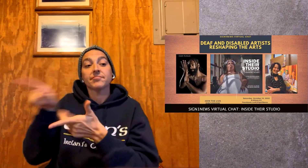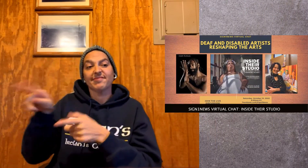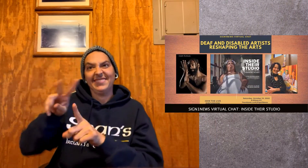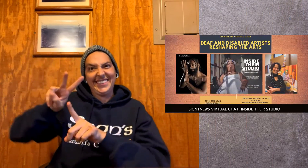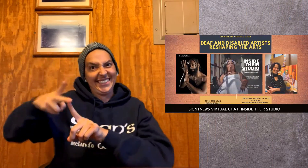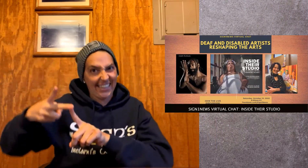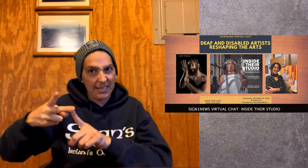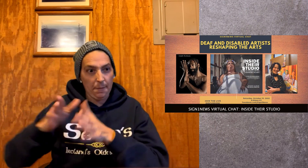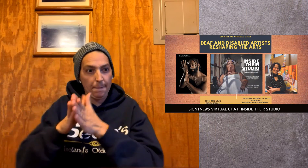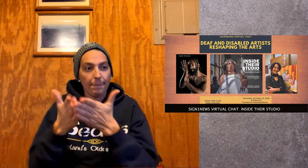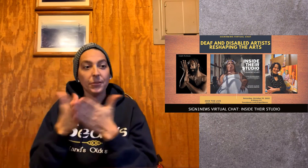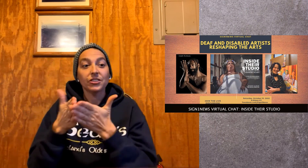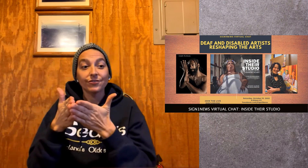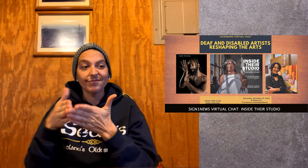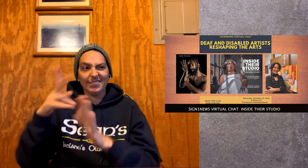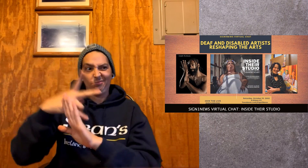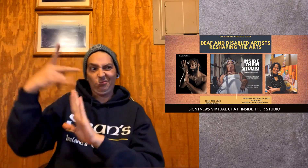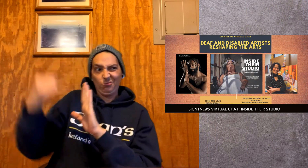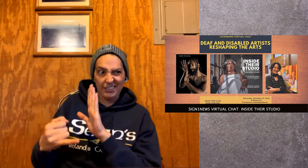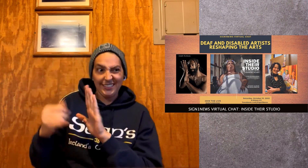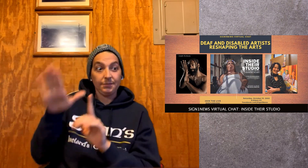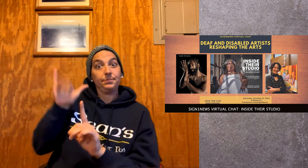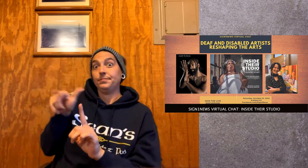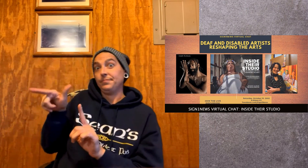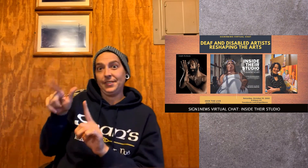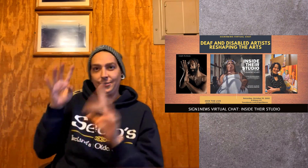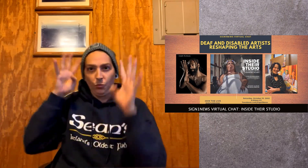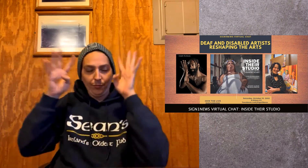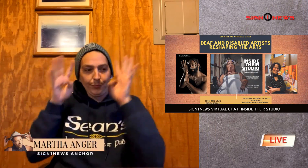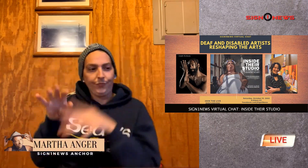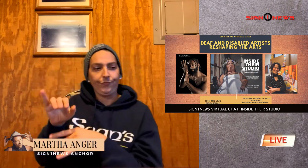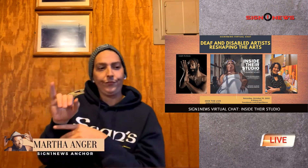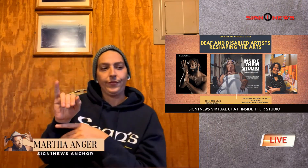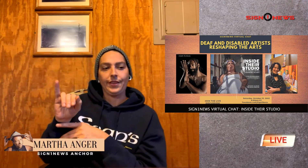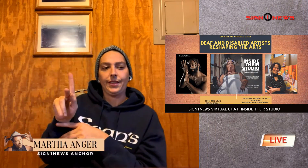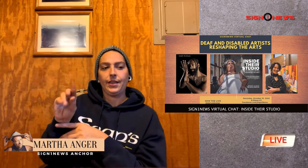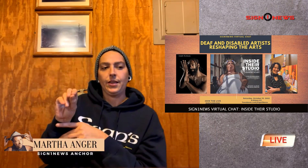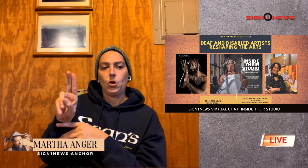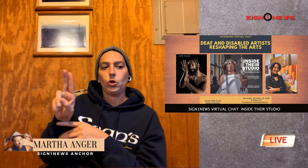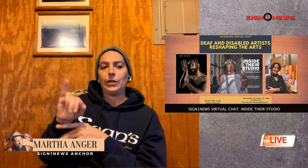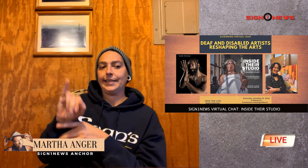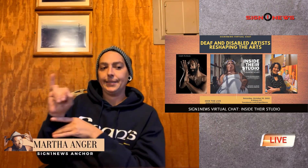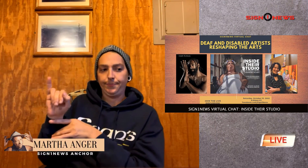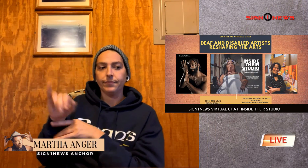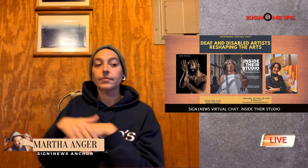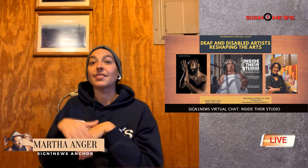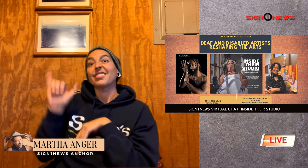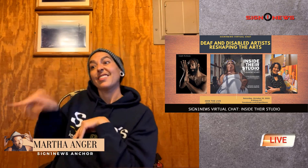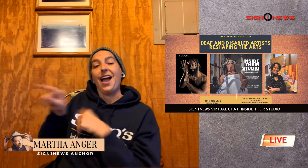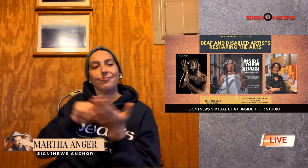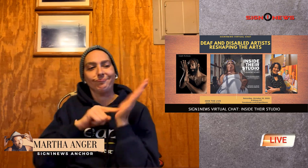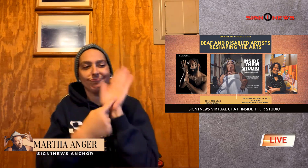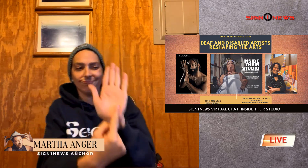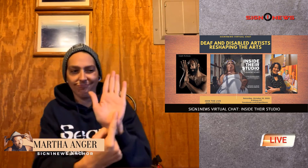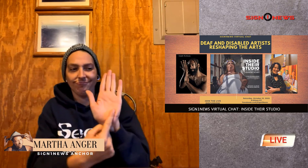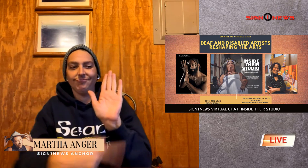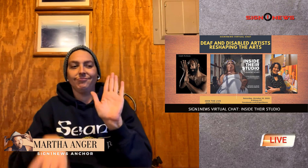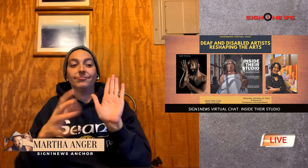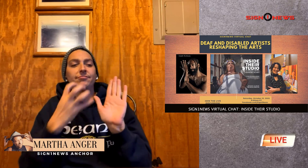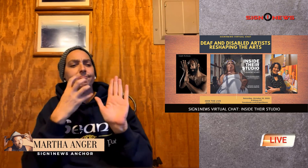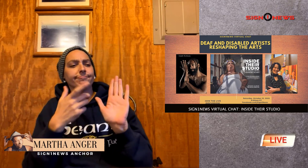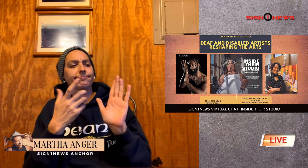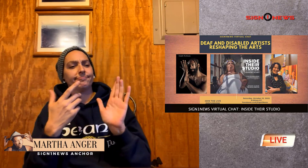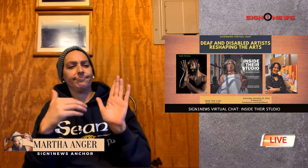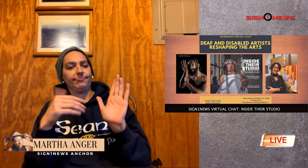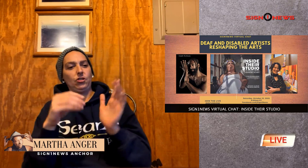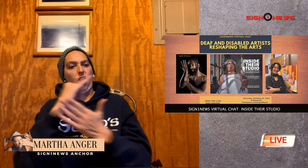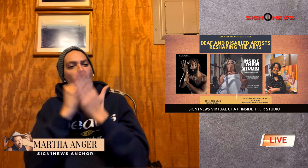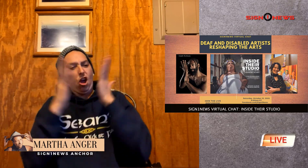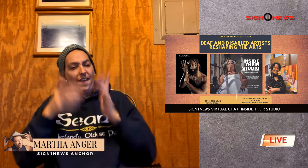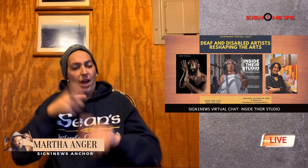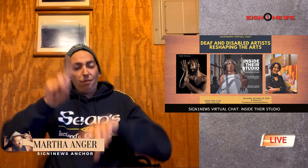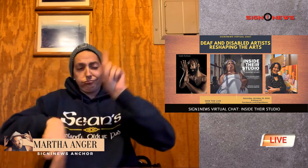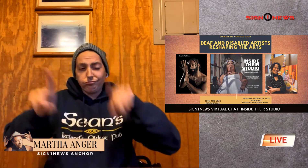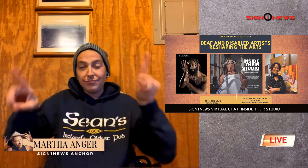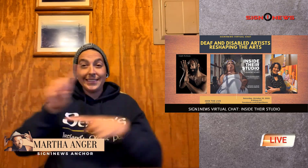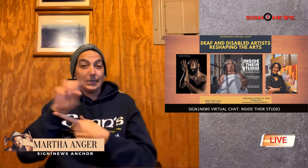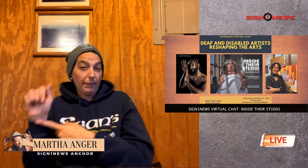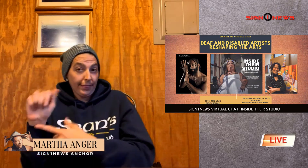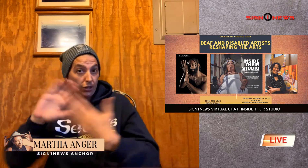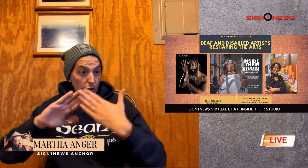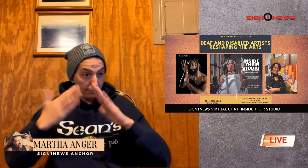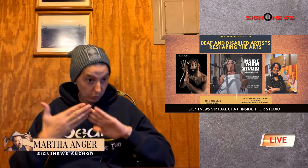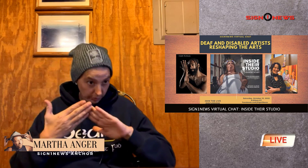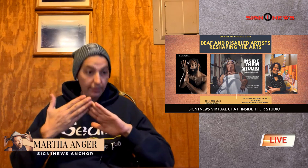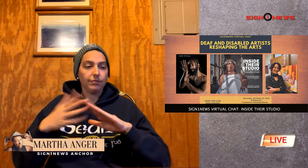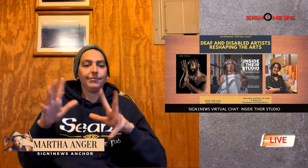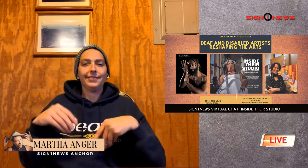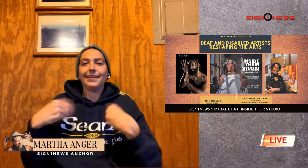this is the second book in a project by Ikouii creative that showcases artists from various